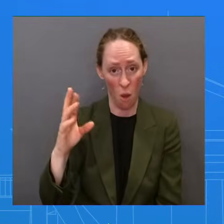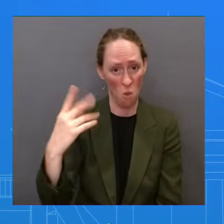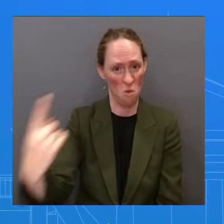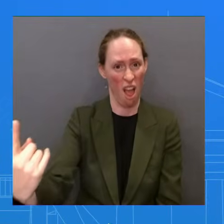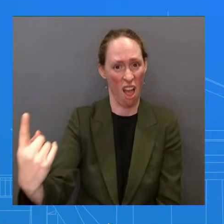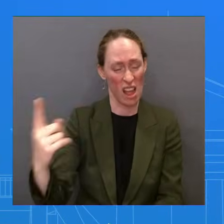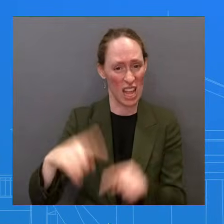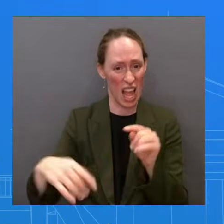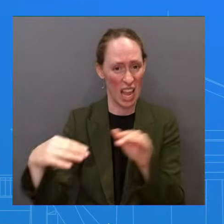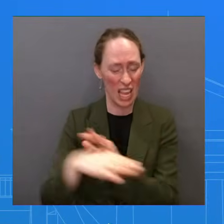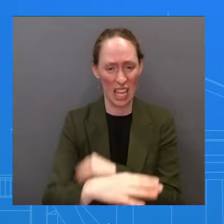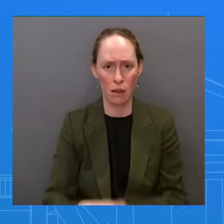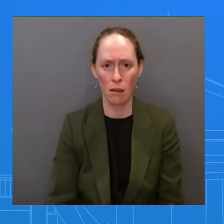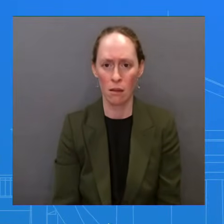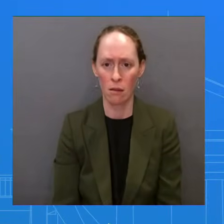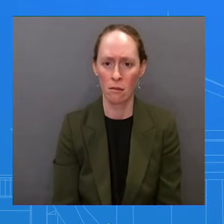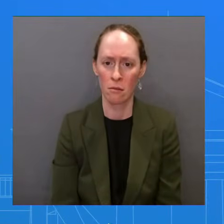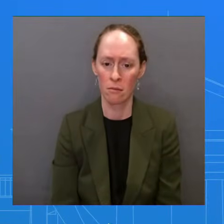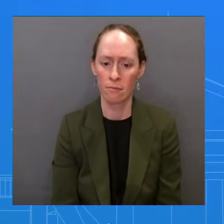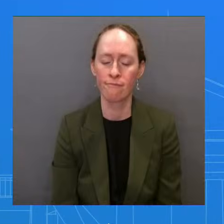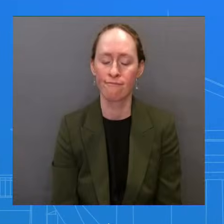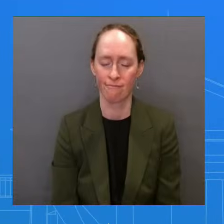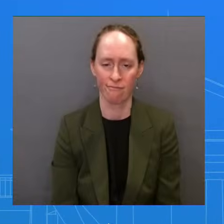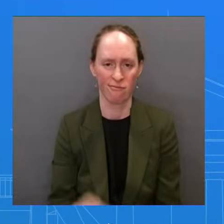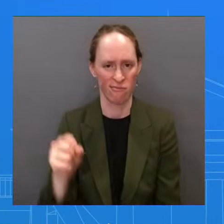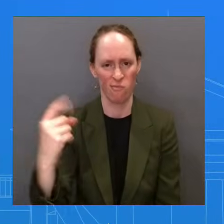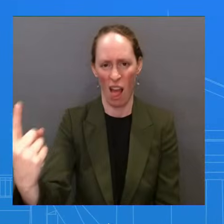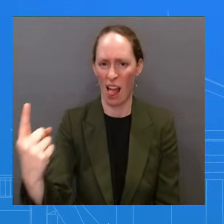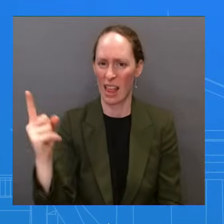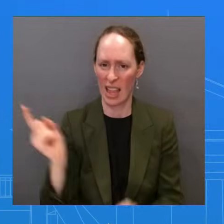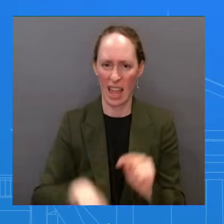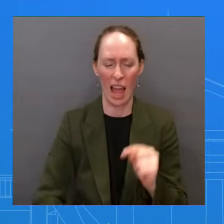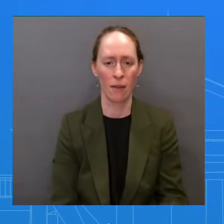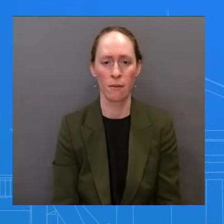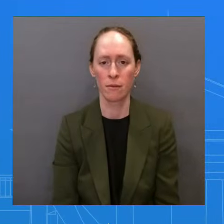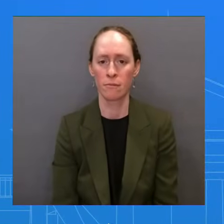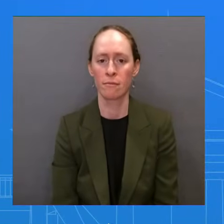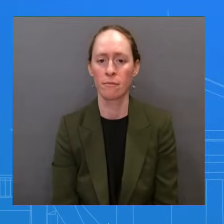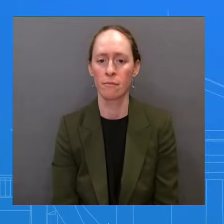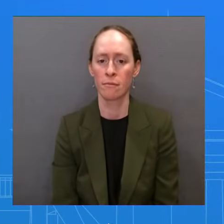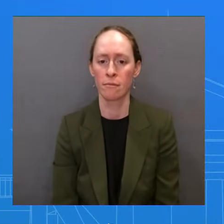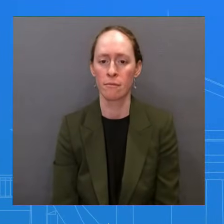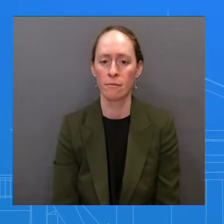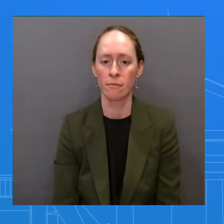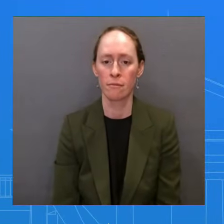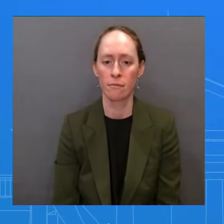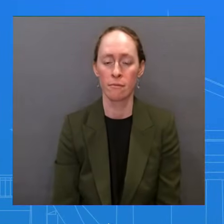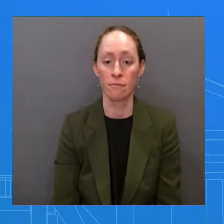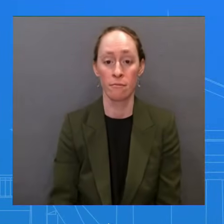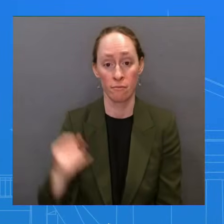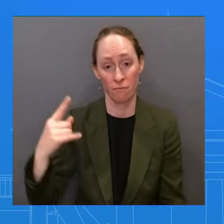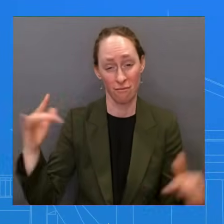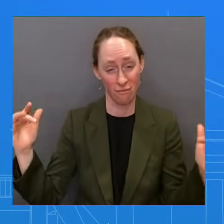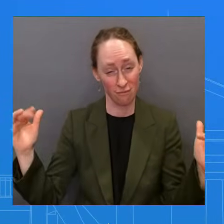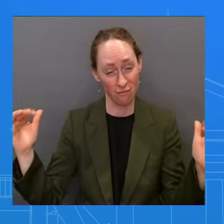in the community attend -- attend the event. It was -- it was lively. It was a -- you see --